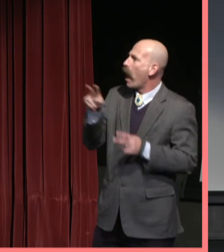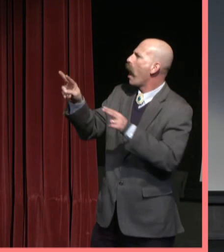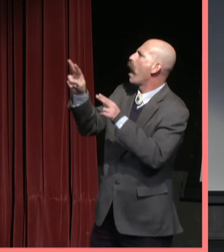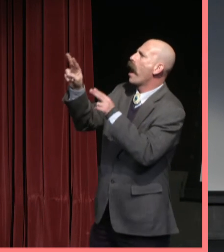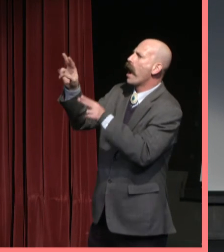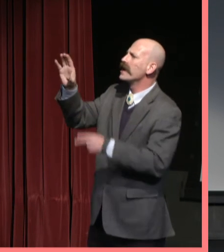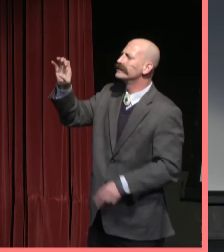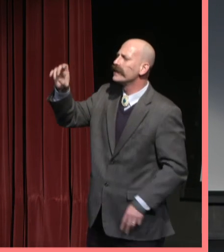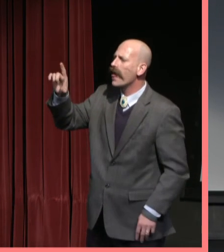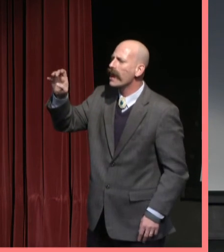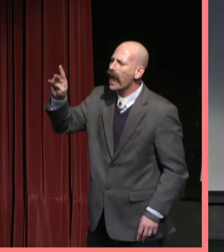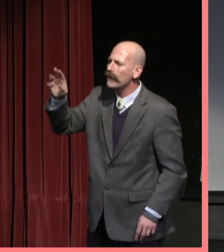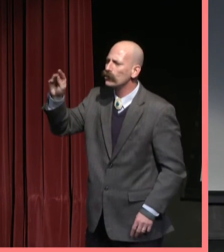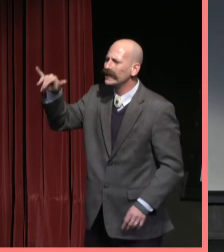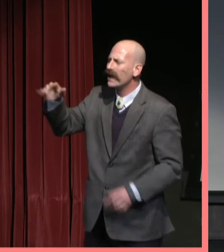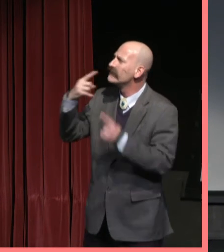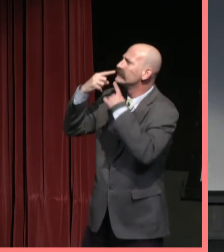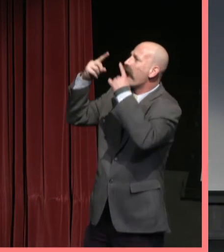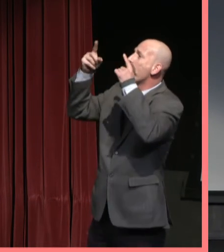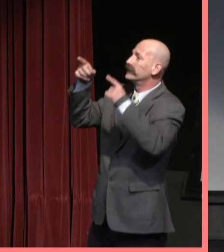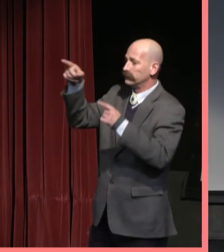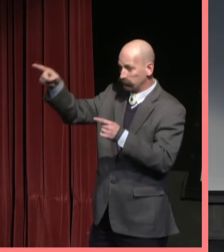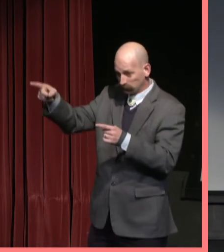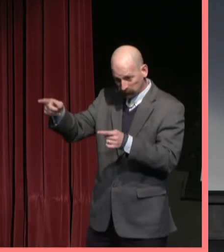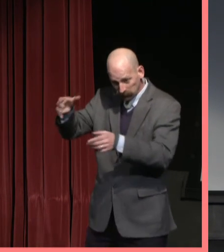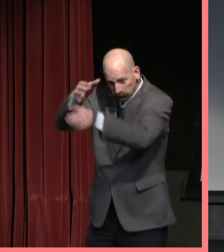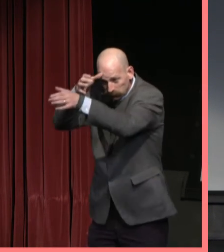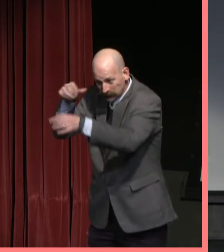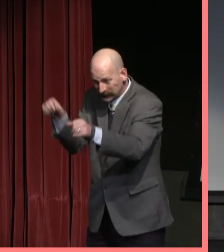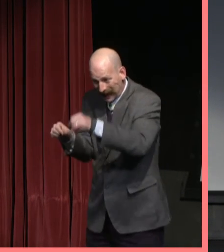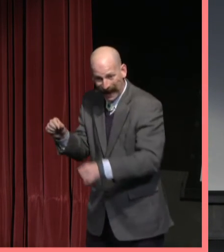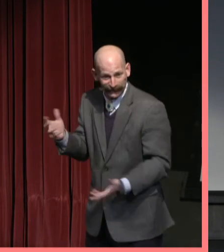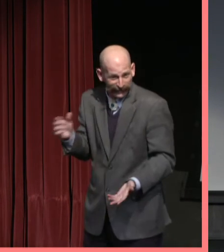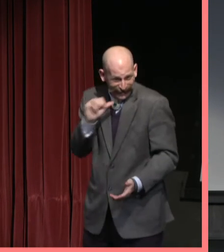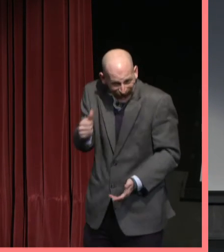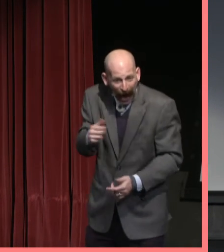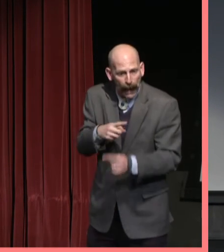in science or whatever, we listen to them.